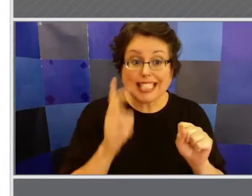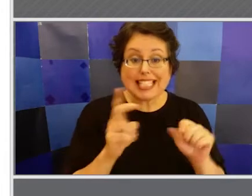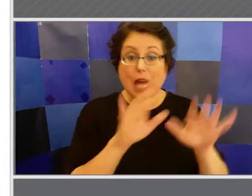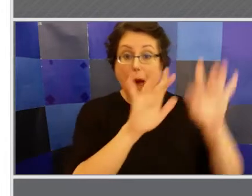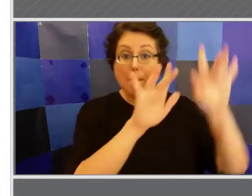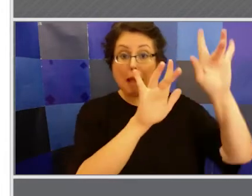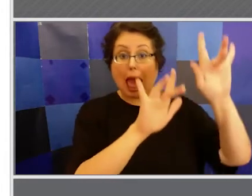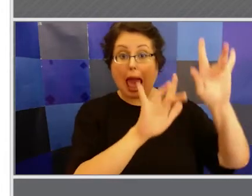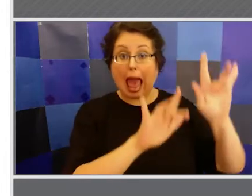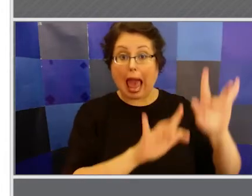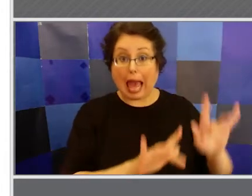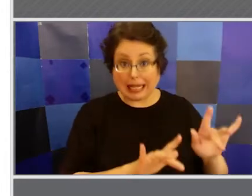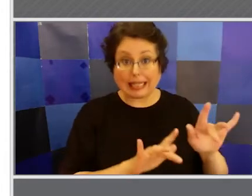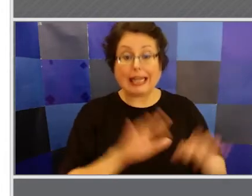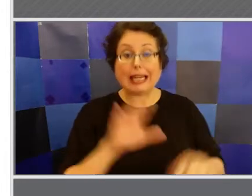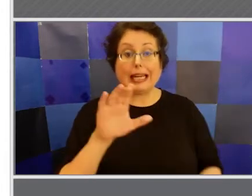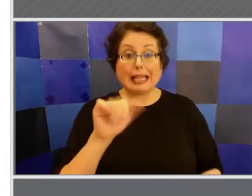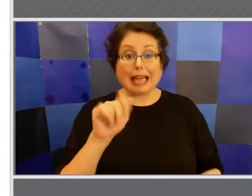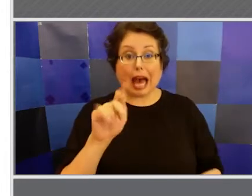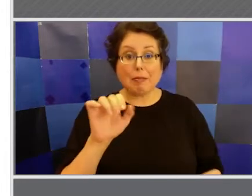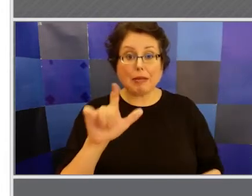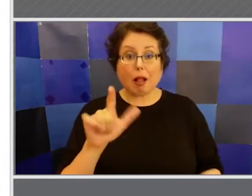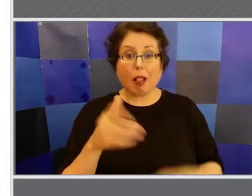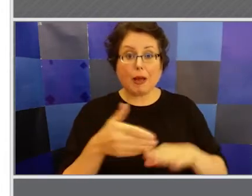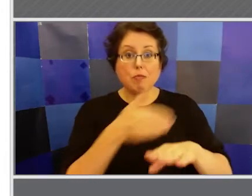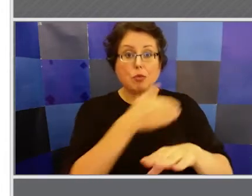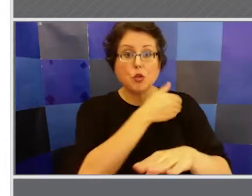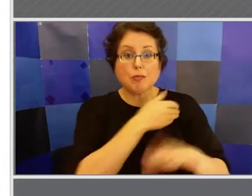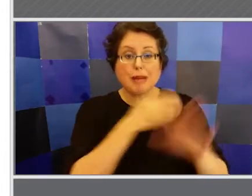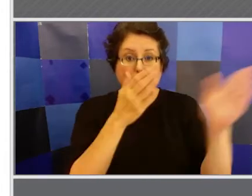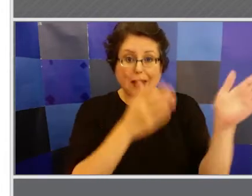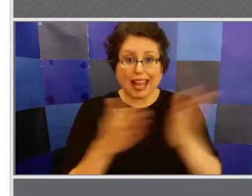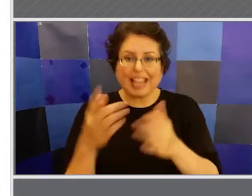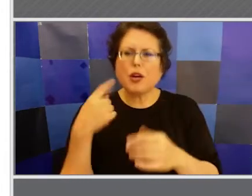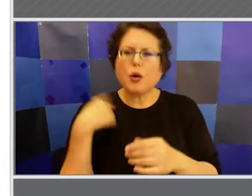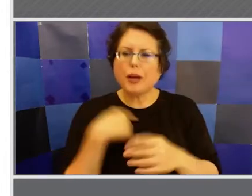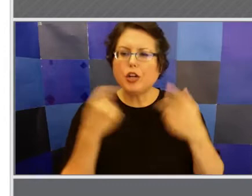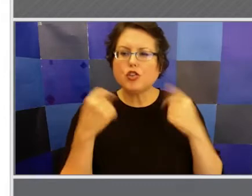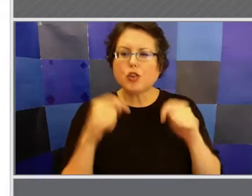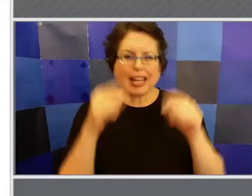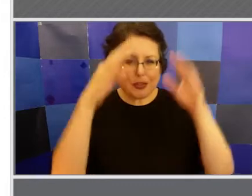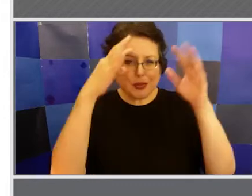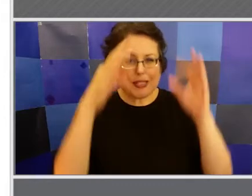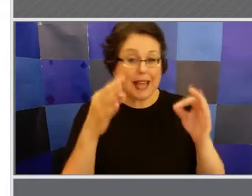You know, this is where we're trying to determine how much a project like cost, but as you can